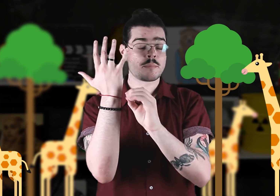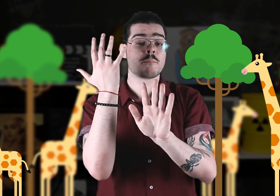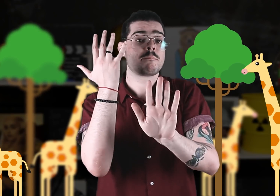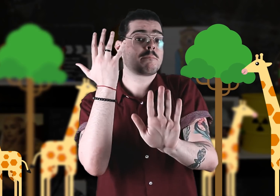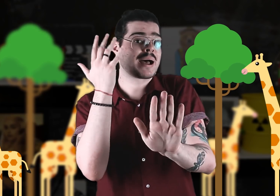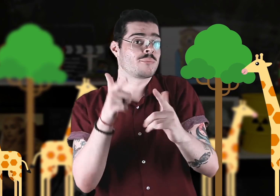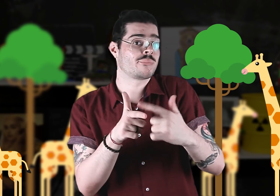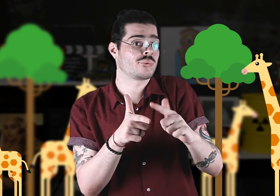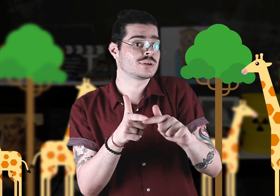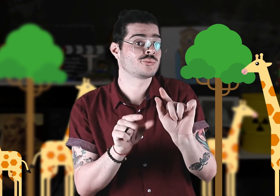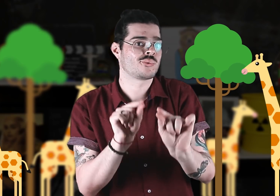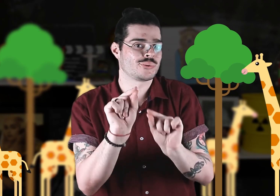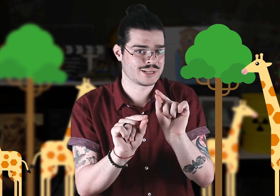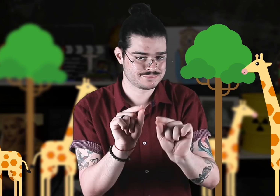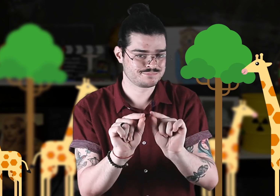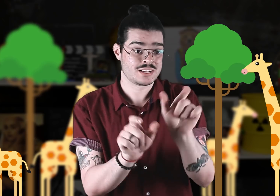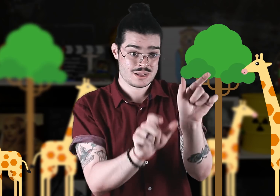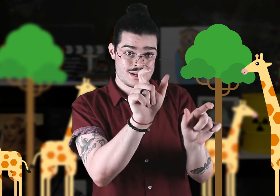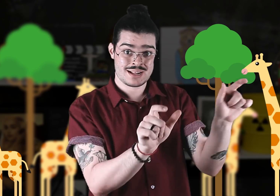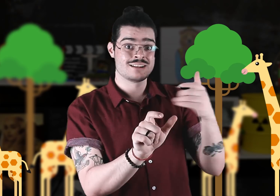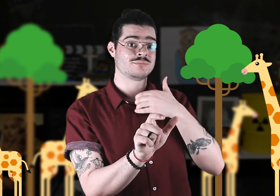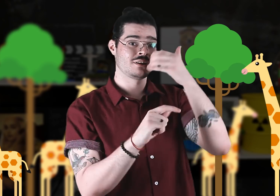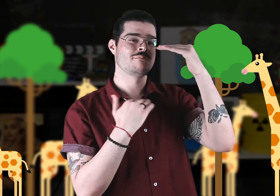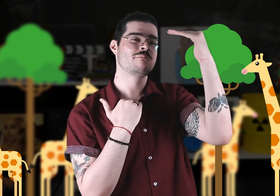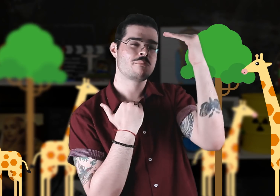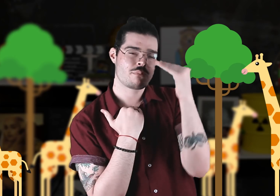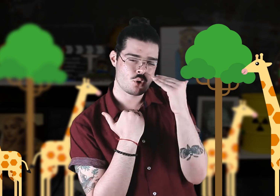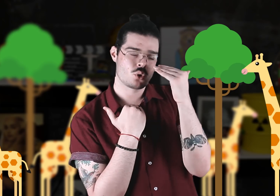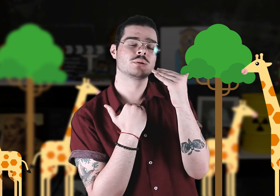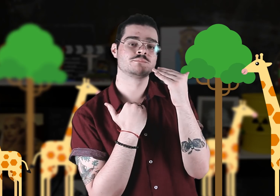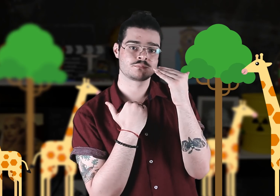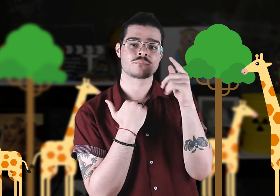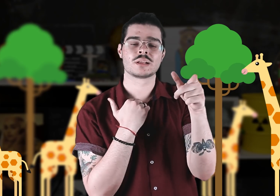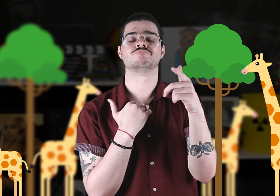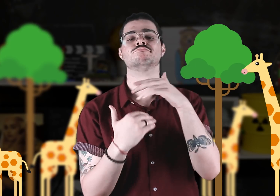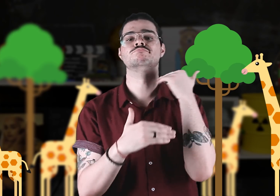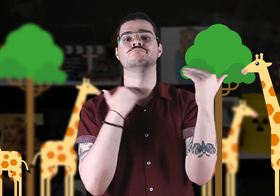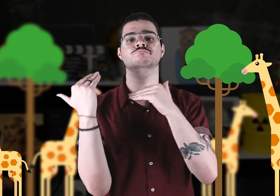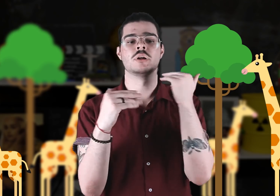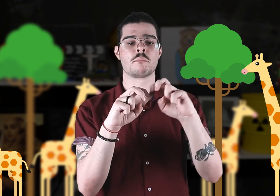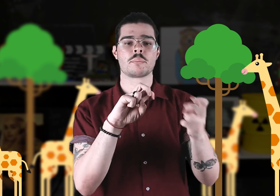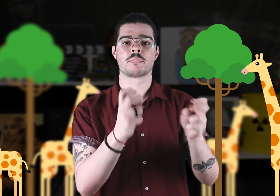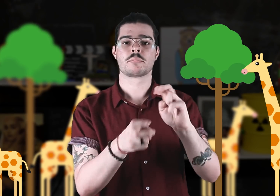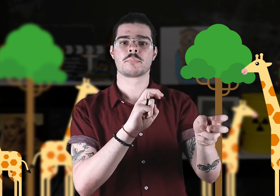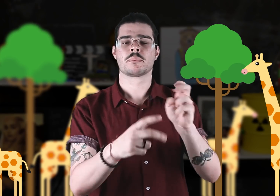but the problem was that giraffes with short necks died